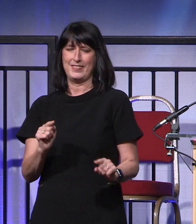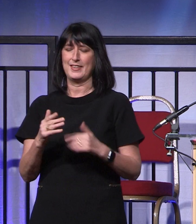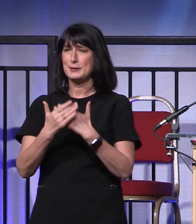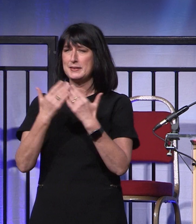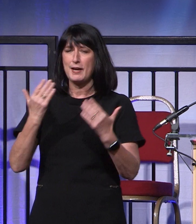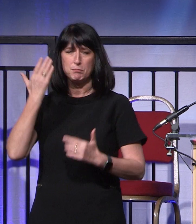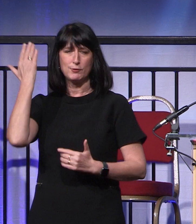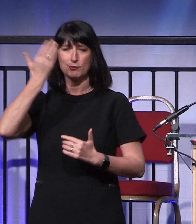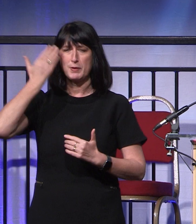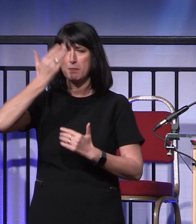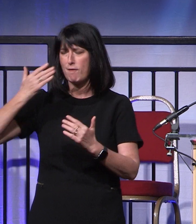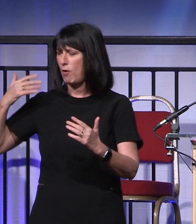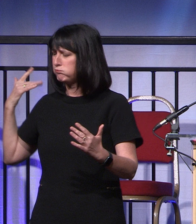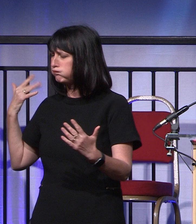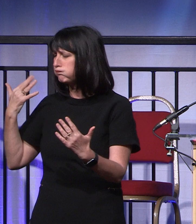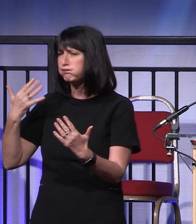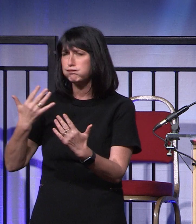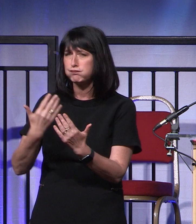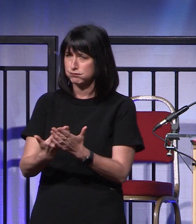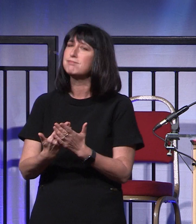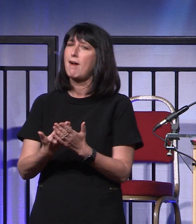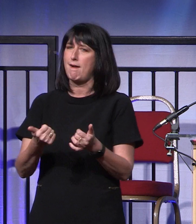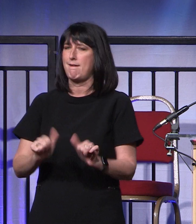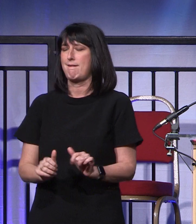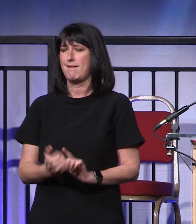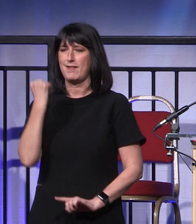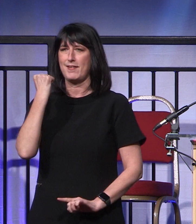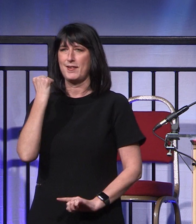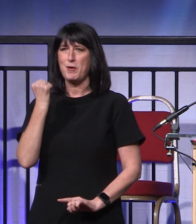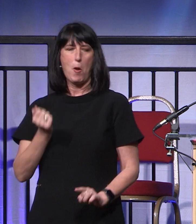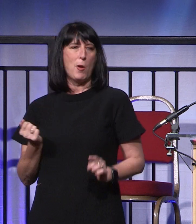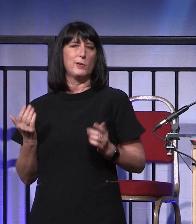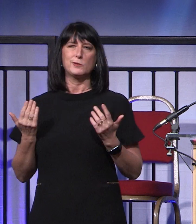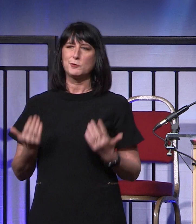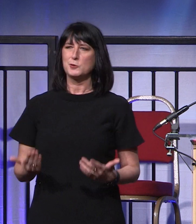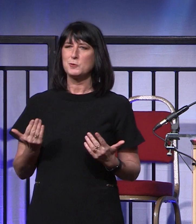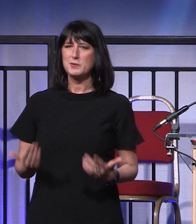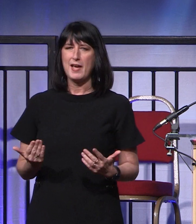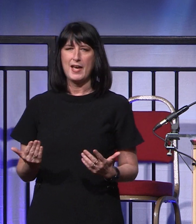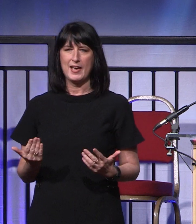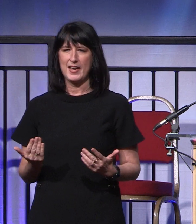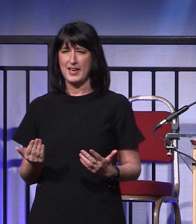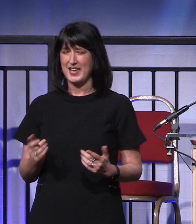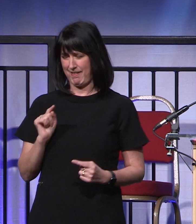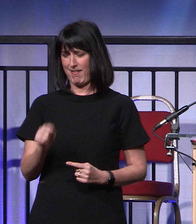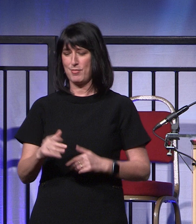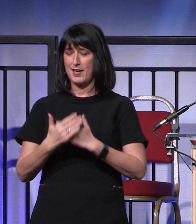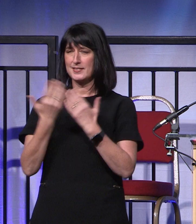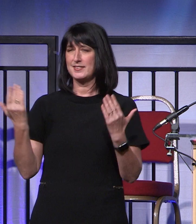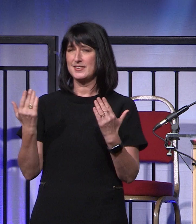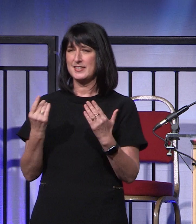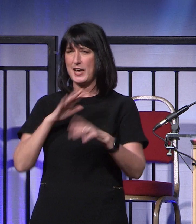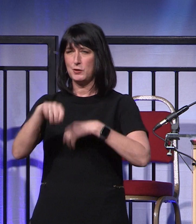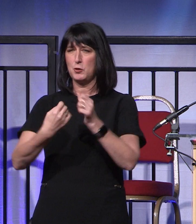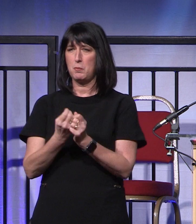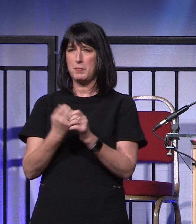time today is the day that you officially become graduates and that's